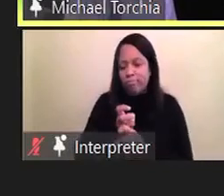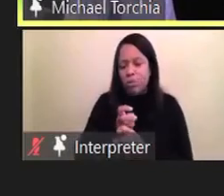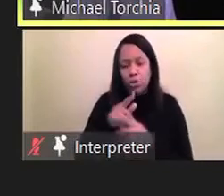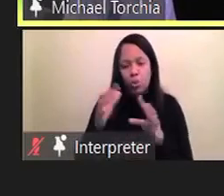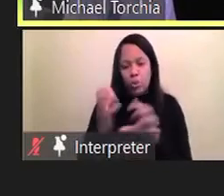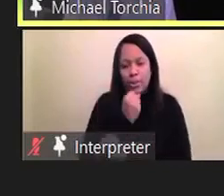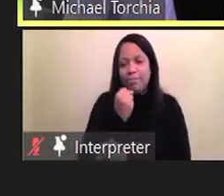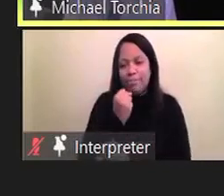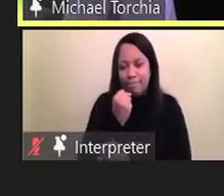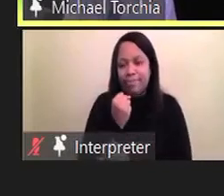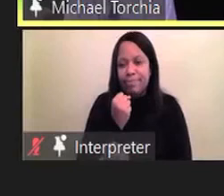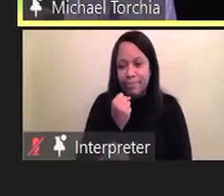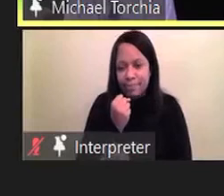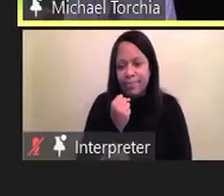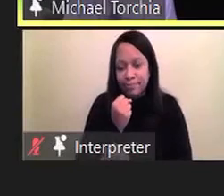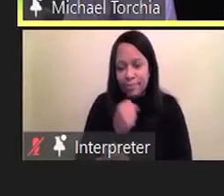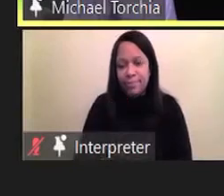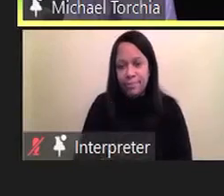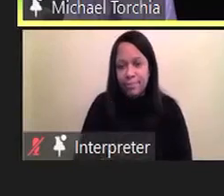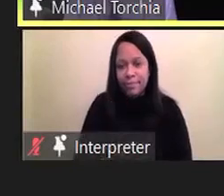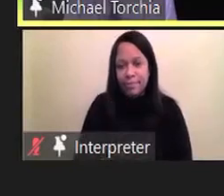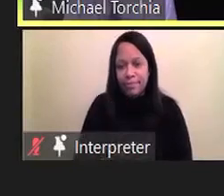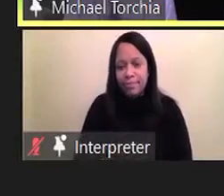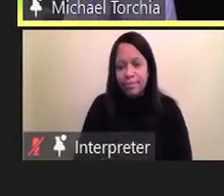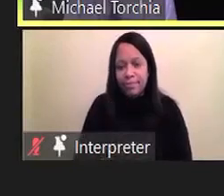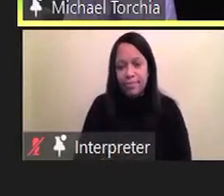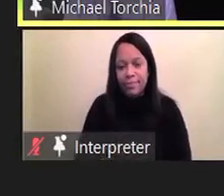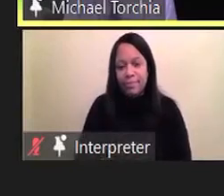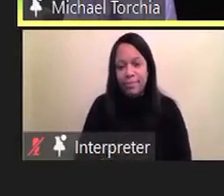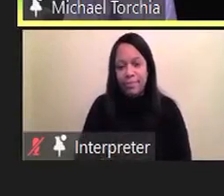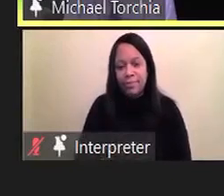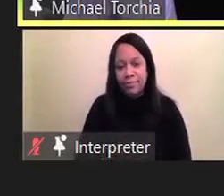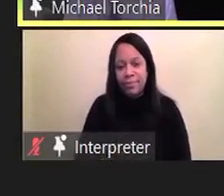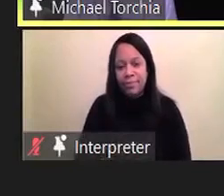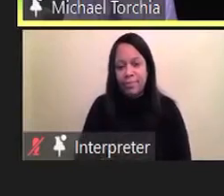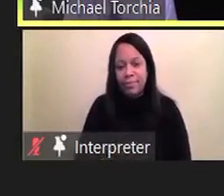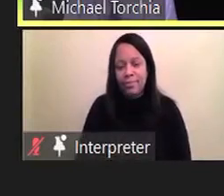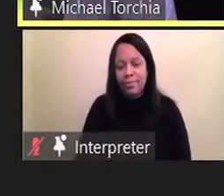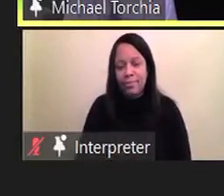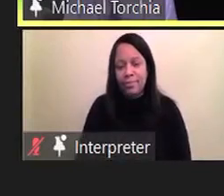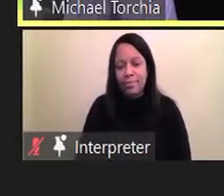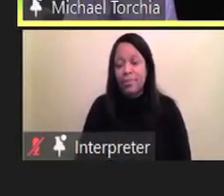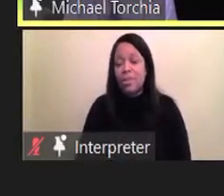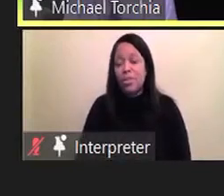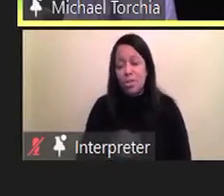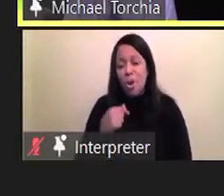or win that case. So I guess what you're hearing is, if it's at all possible,